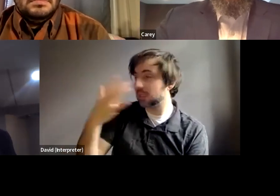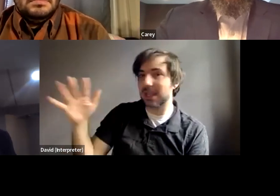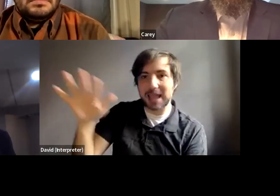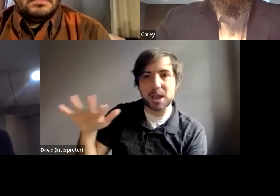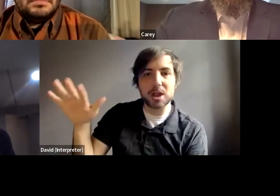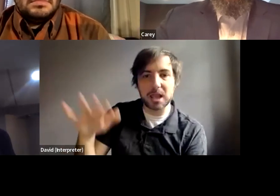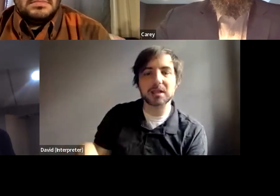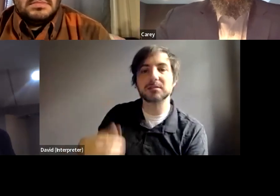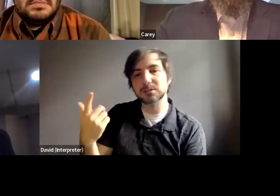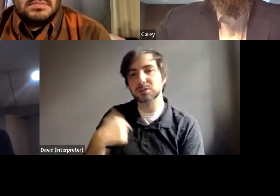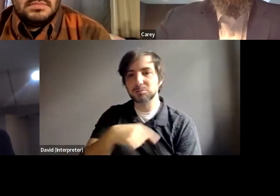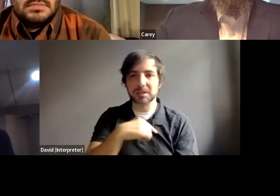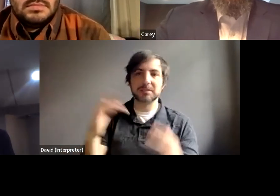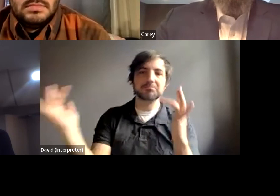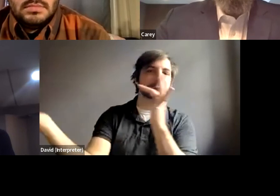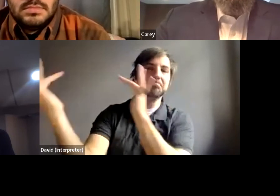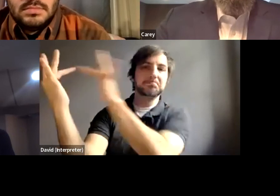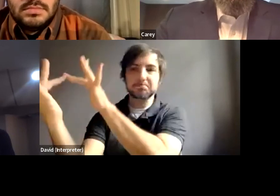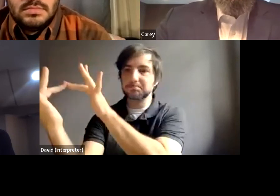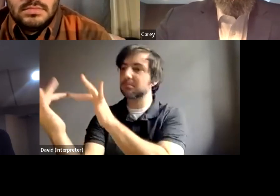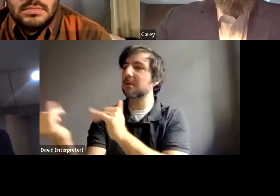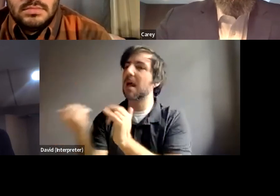people that way.